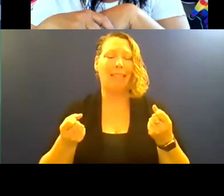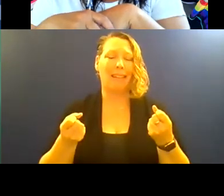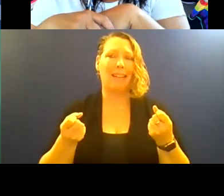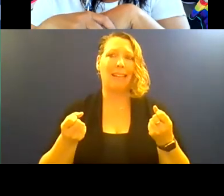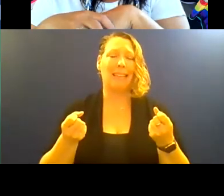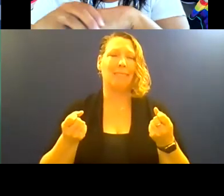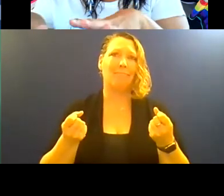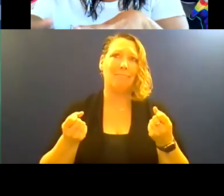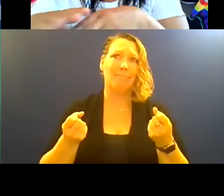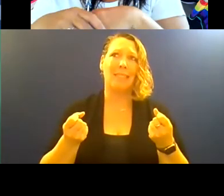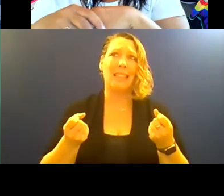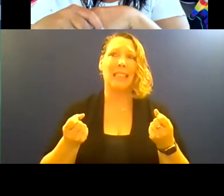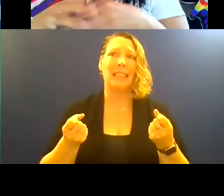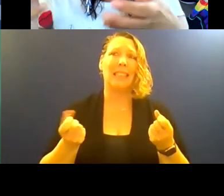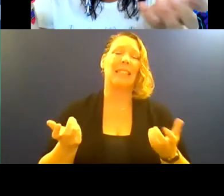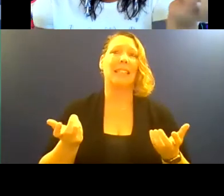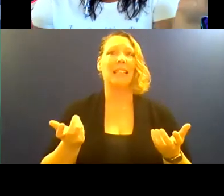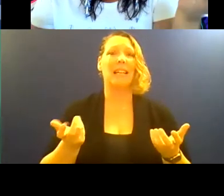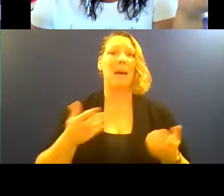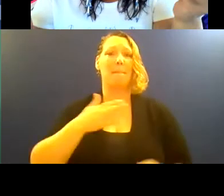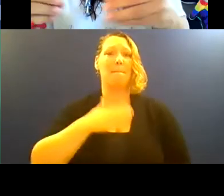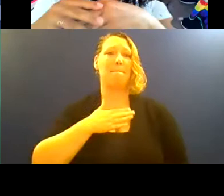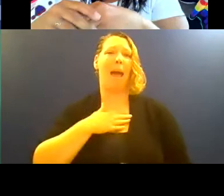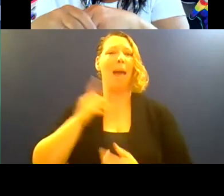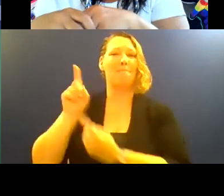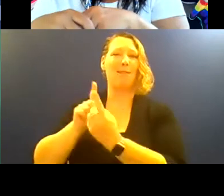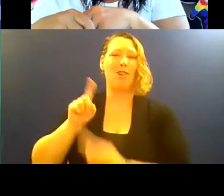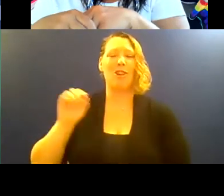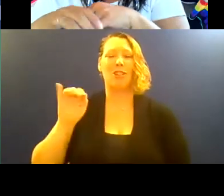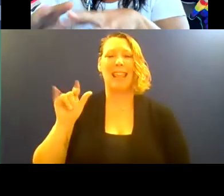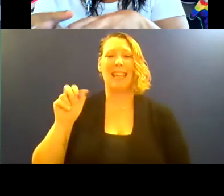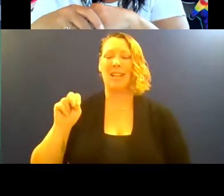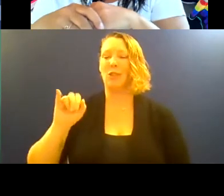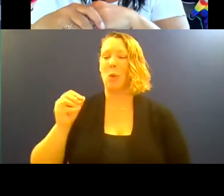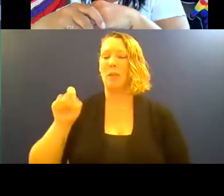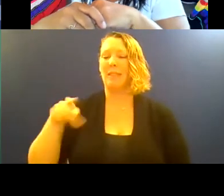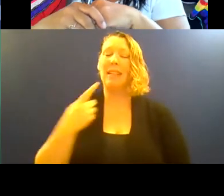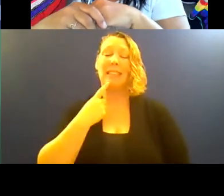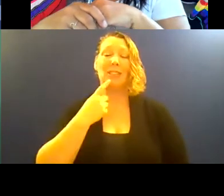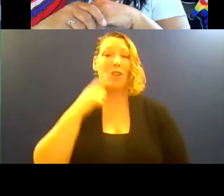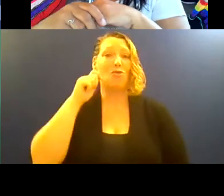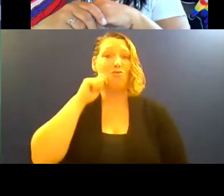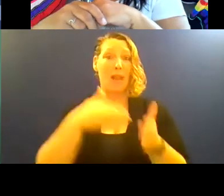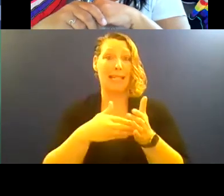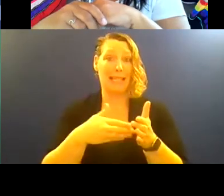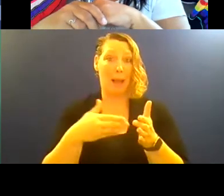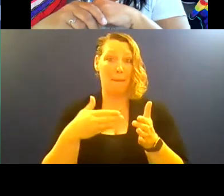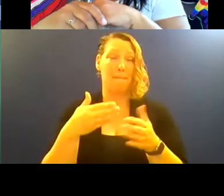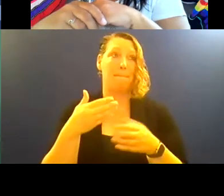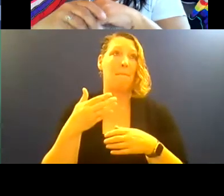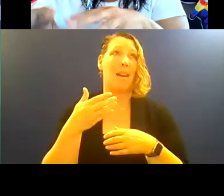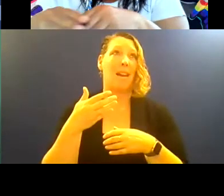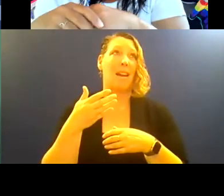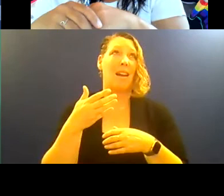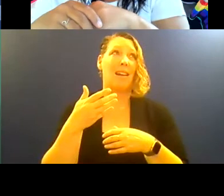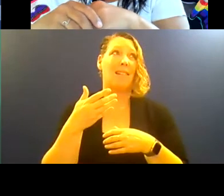And, you know, my mentor Jillian Joseph will say, you know, "Racism,